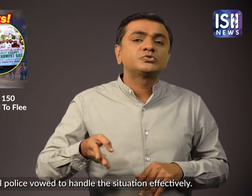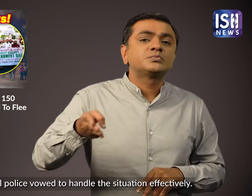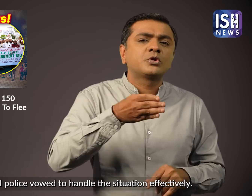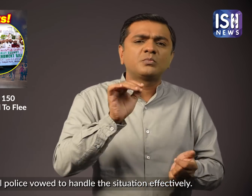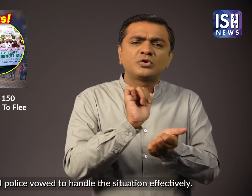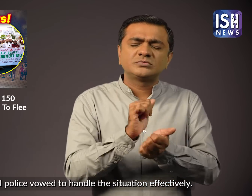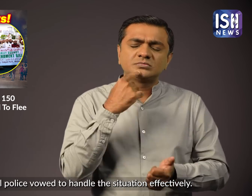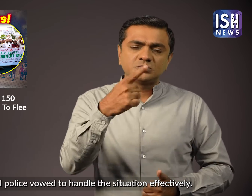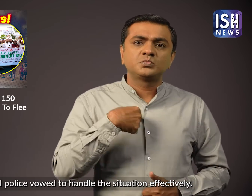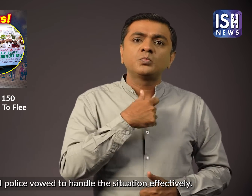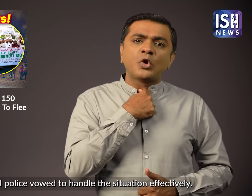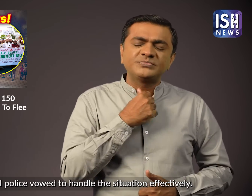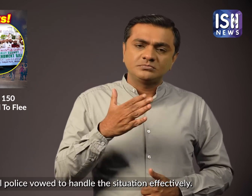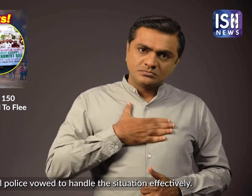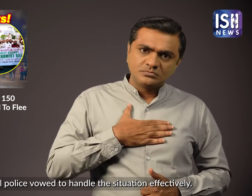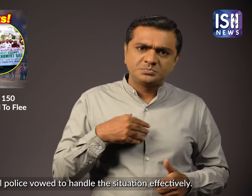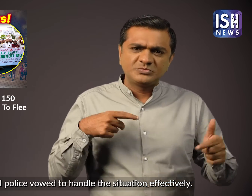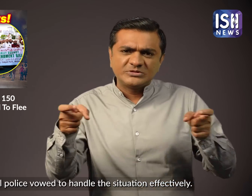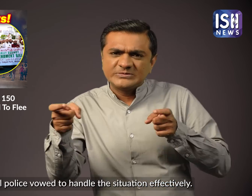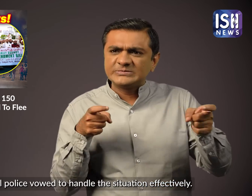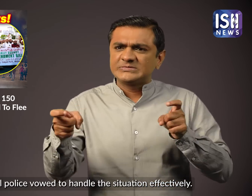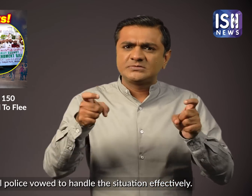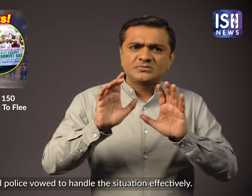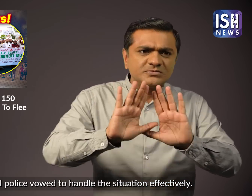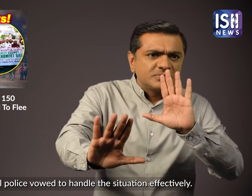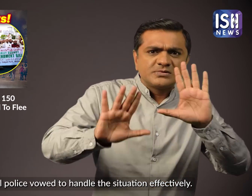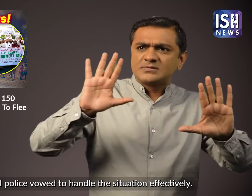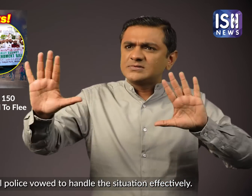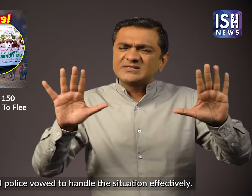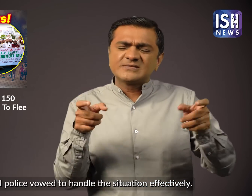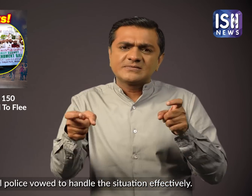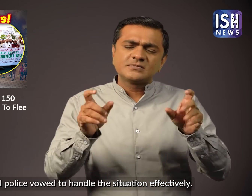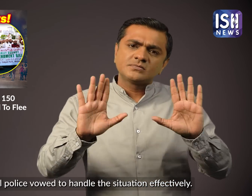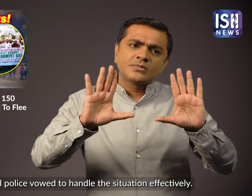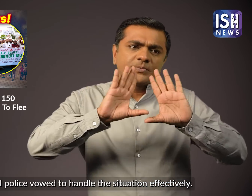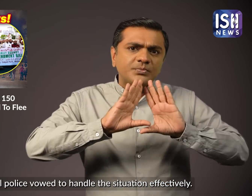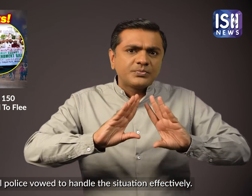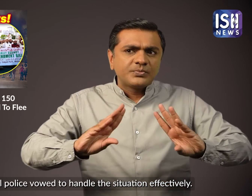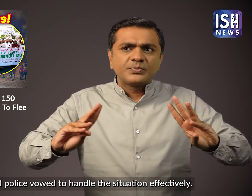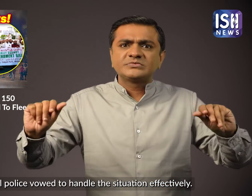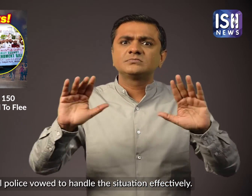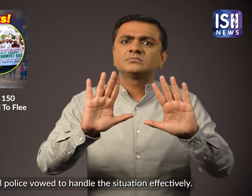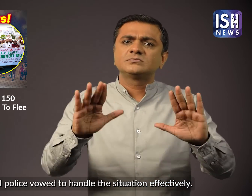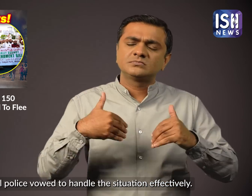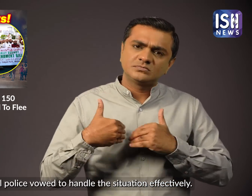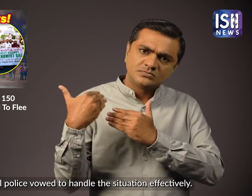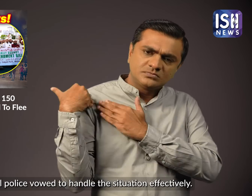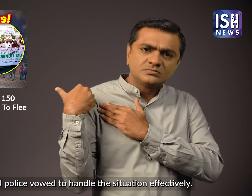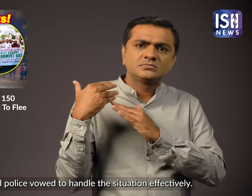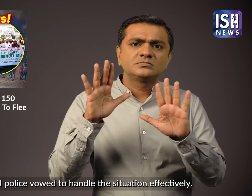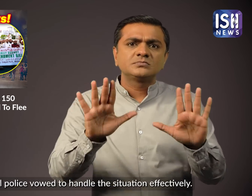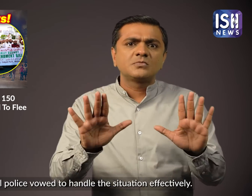West Bengal police vowed to handle the situation effectively.